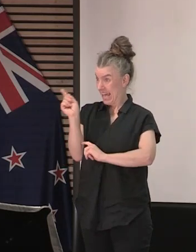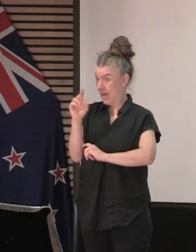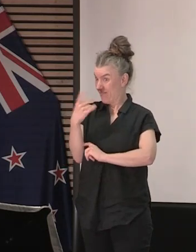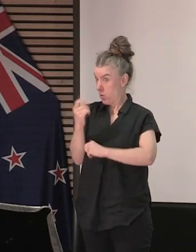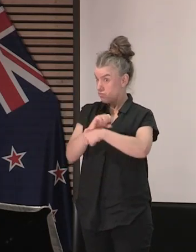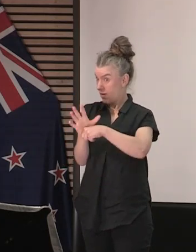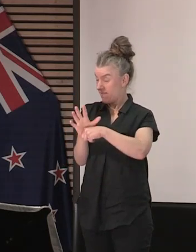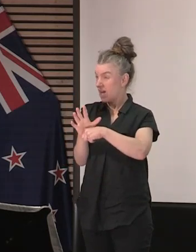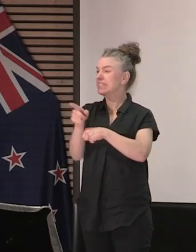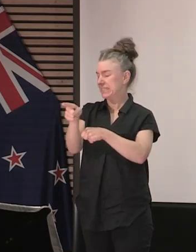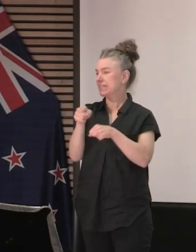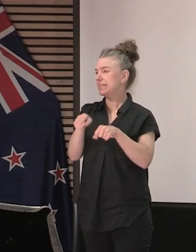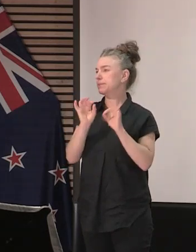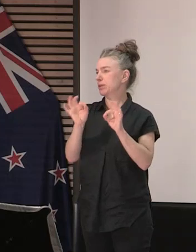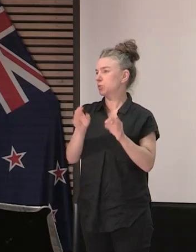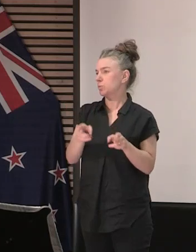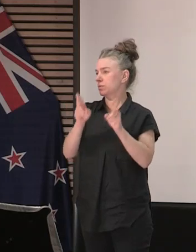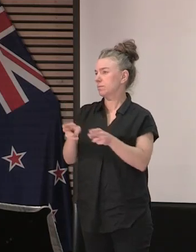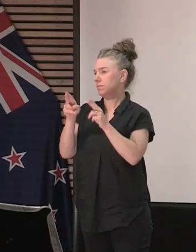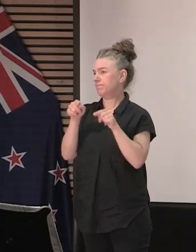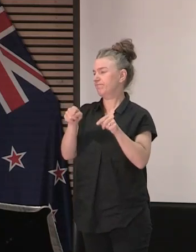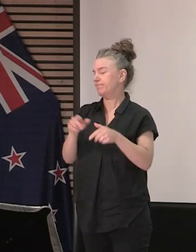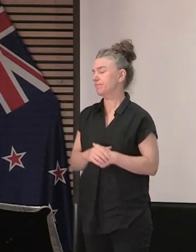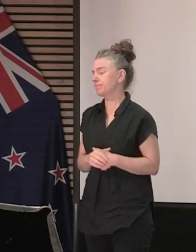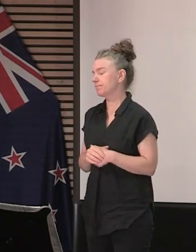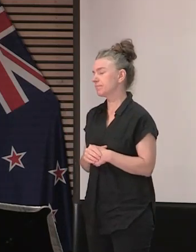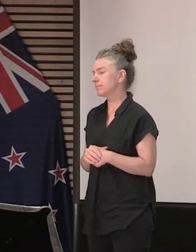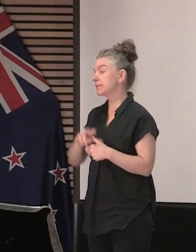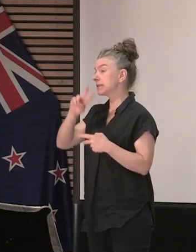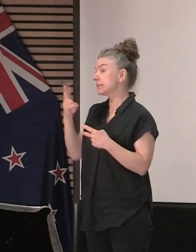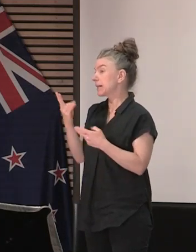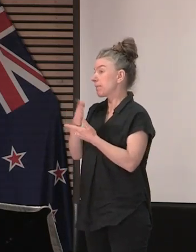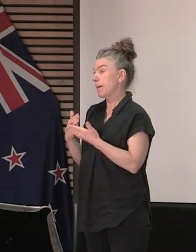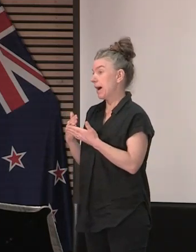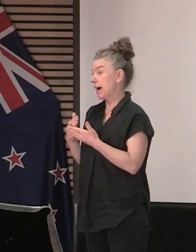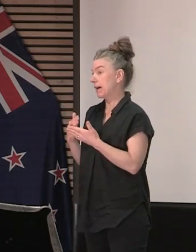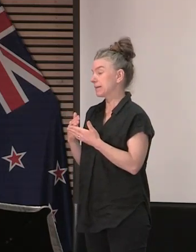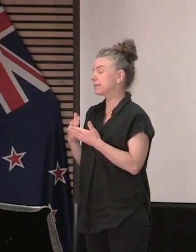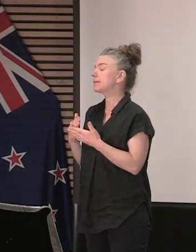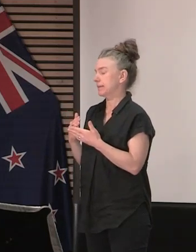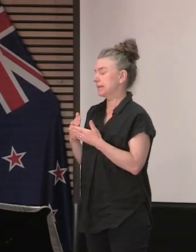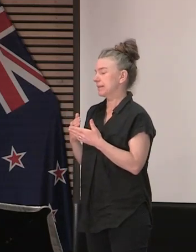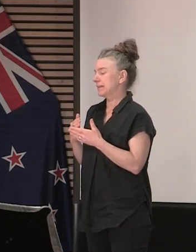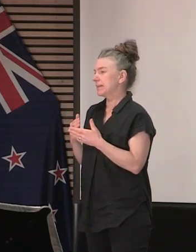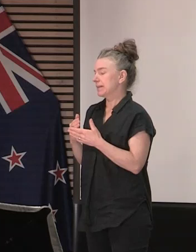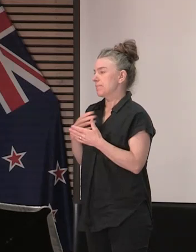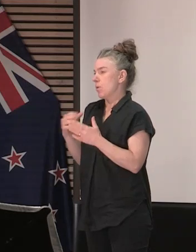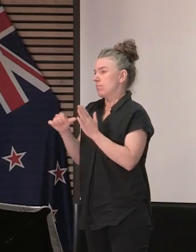Thesecond aspect of our ongoingCOVID response issignificantly scaled up andfaster contact